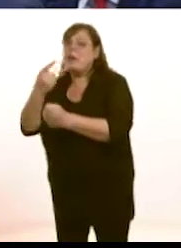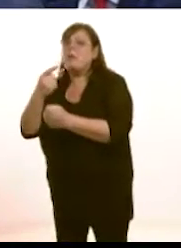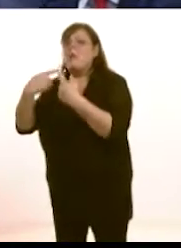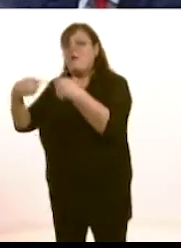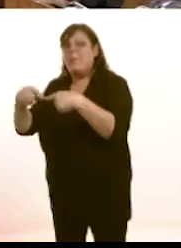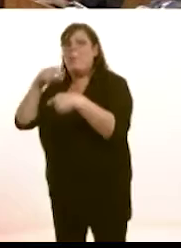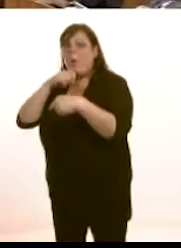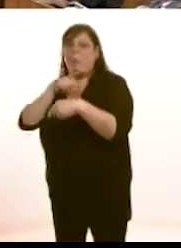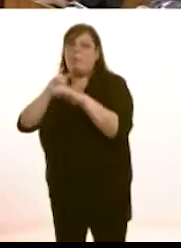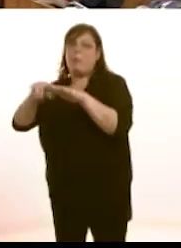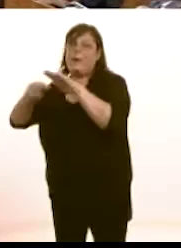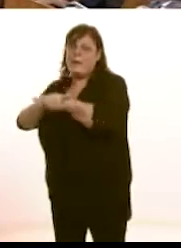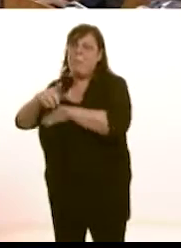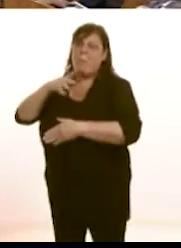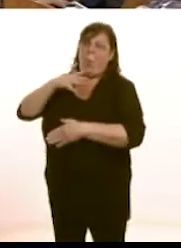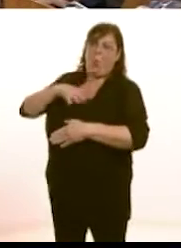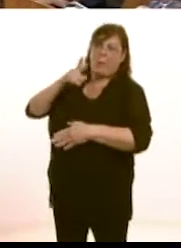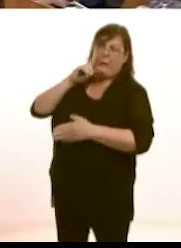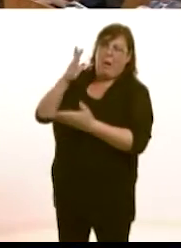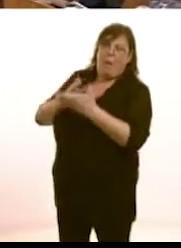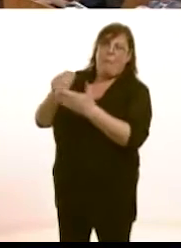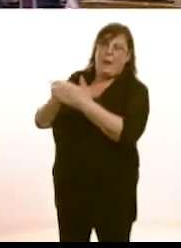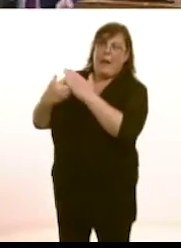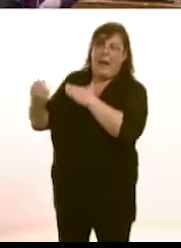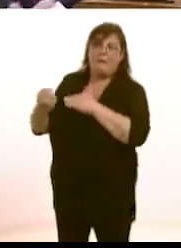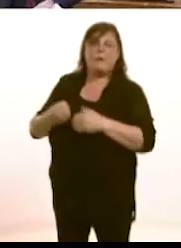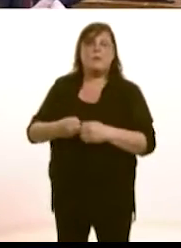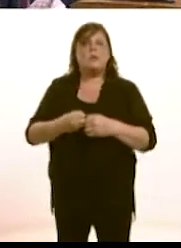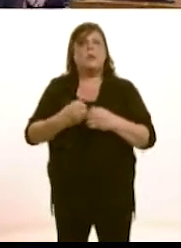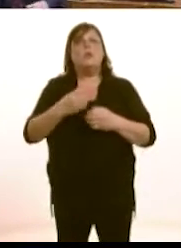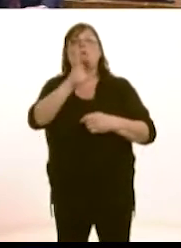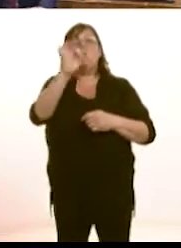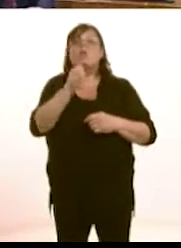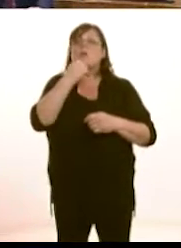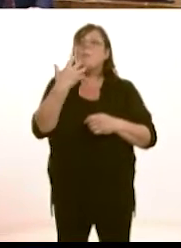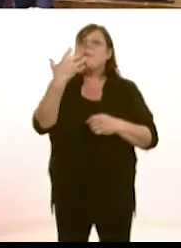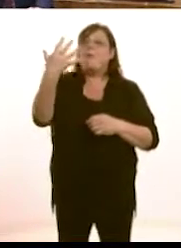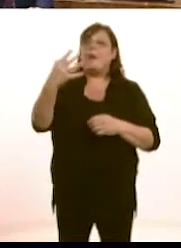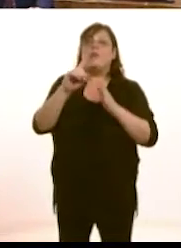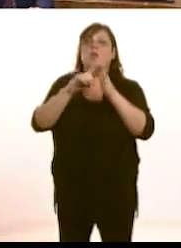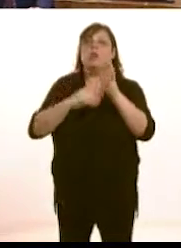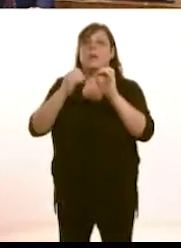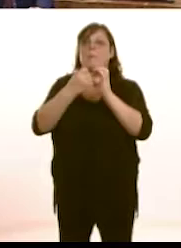Pa asesiad y mae Llywodraeth Cymru wedi'i wneud o'r cyfle i weithio gyda'r Swyddfa Ystadegau Gwladol?